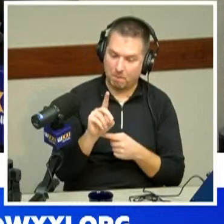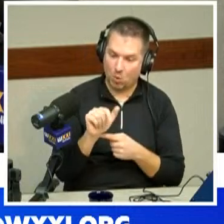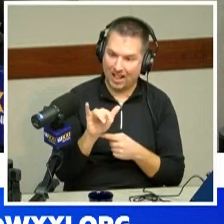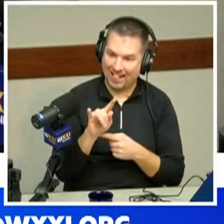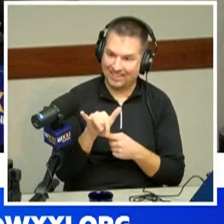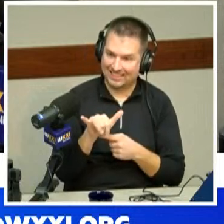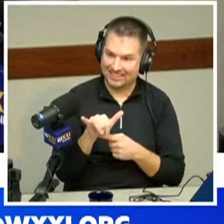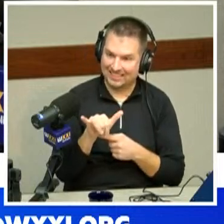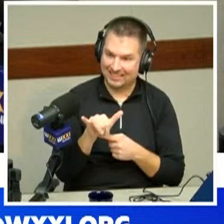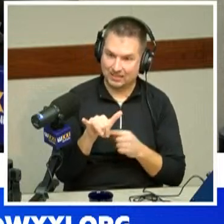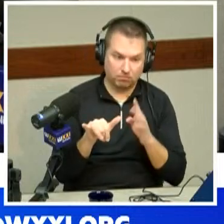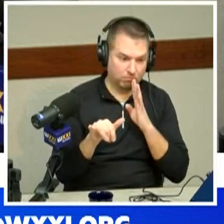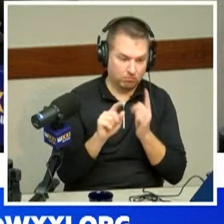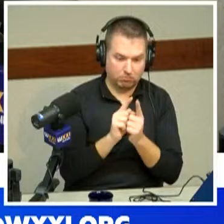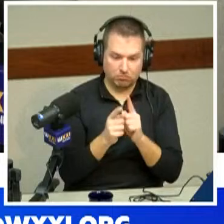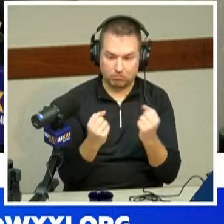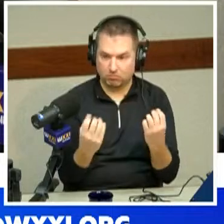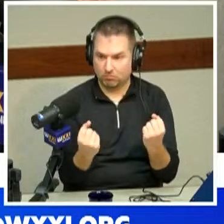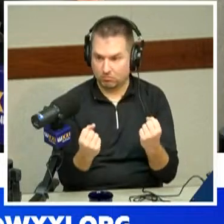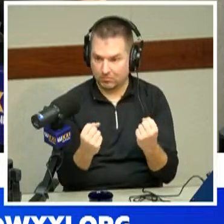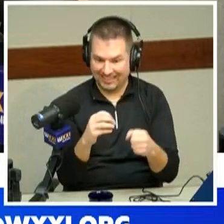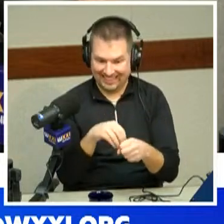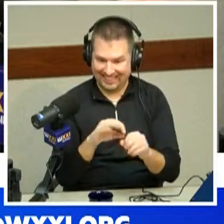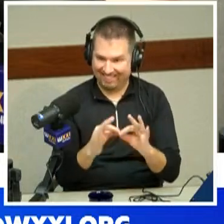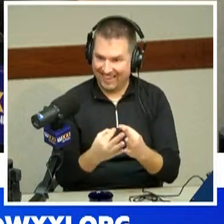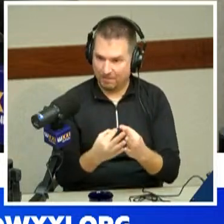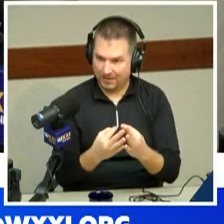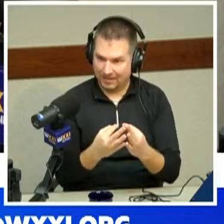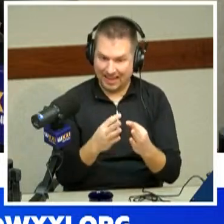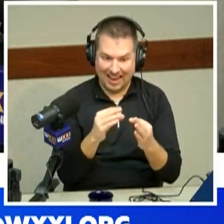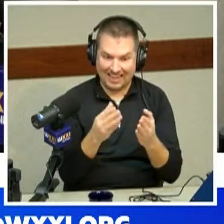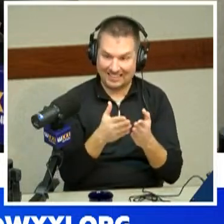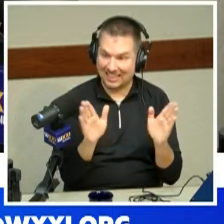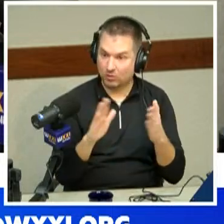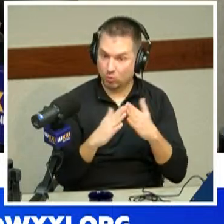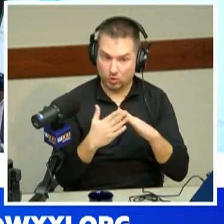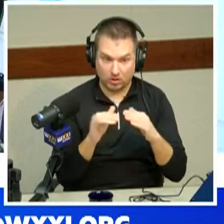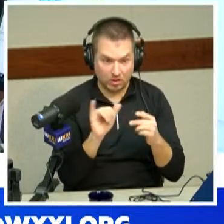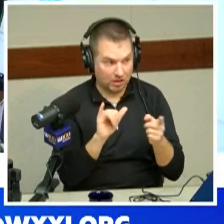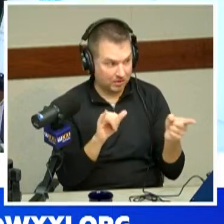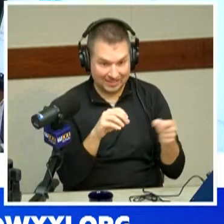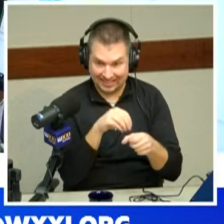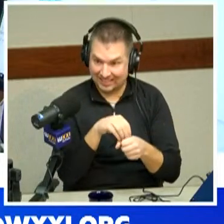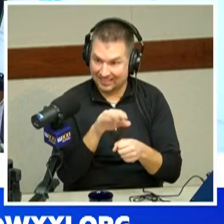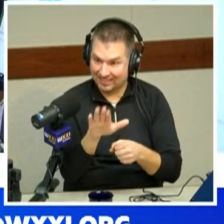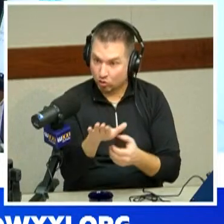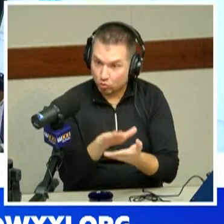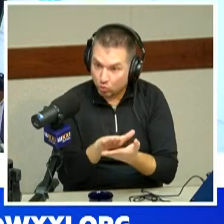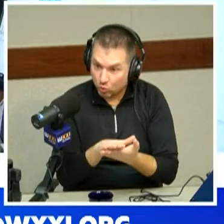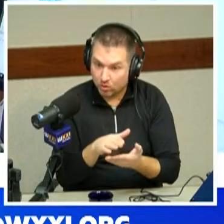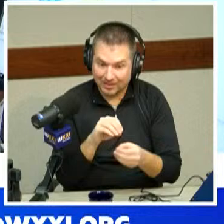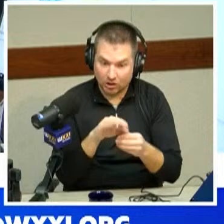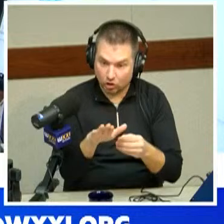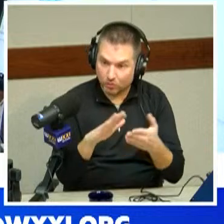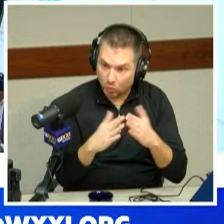family and in the extended Community like in you know in their schools in their communities and